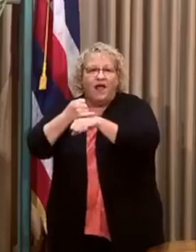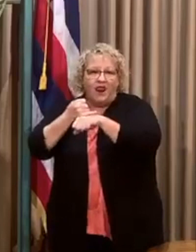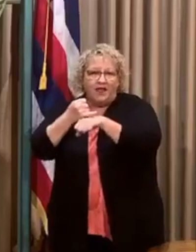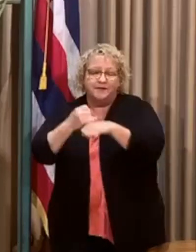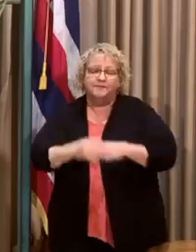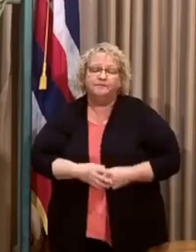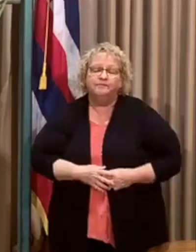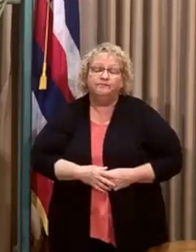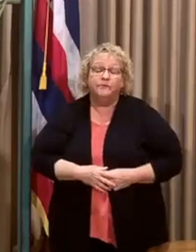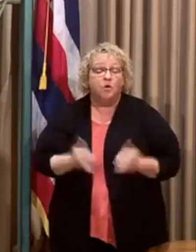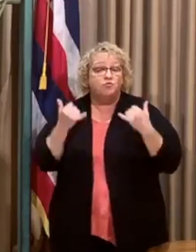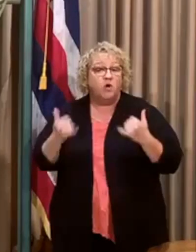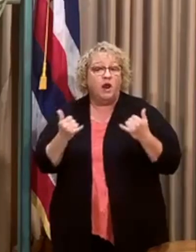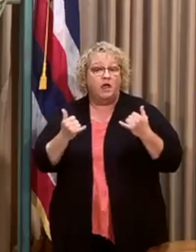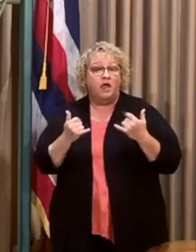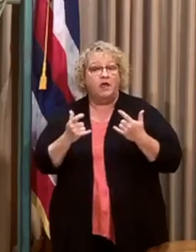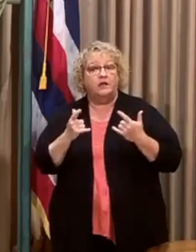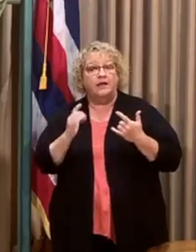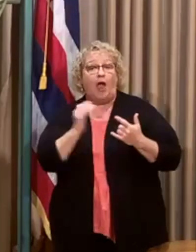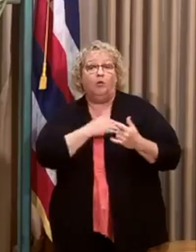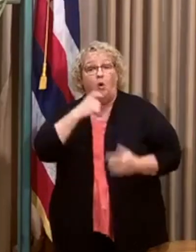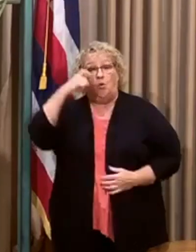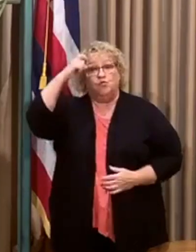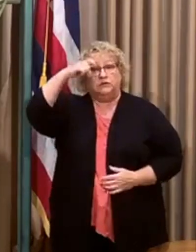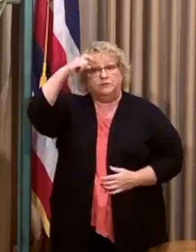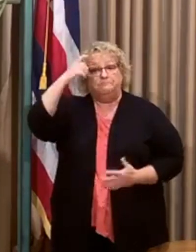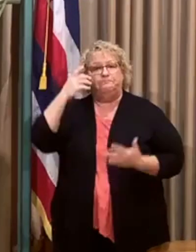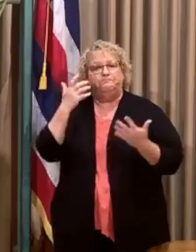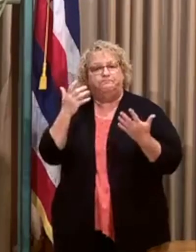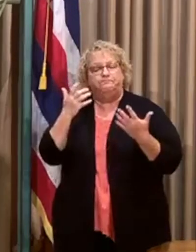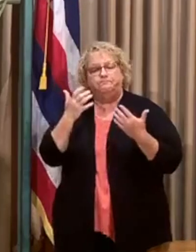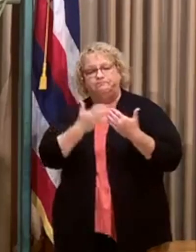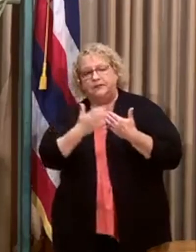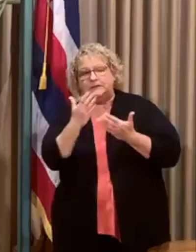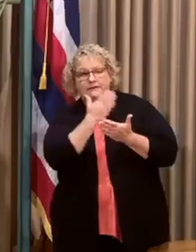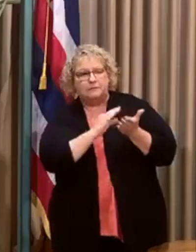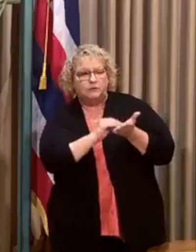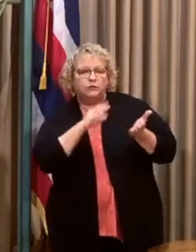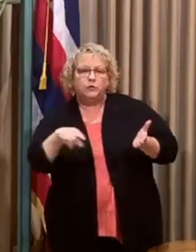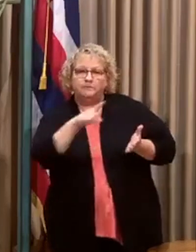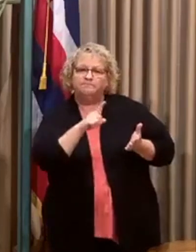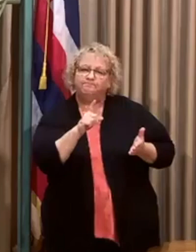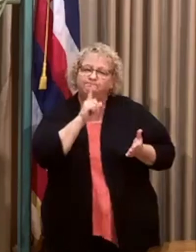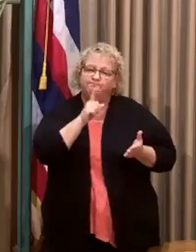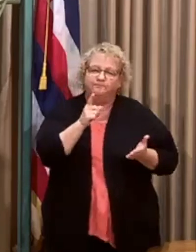Right now, the conventional wisdom is that some students aren't sure what to do.